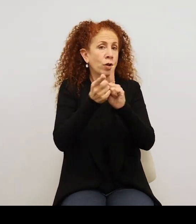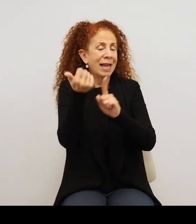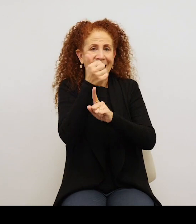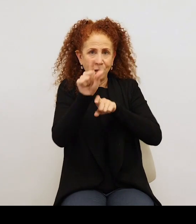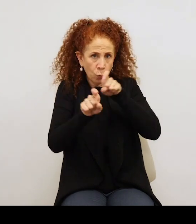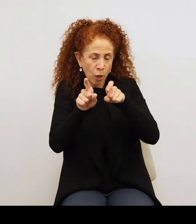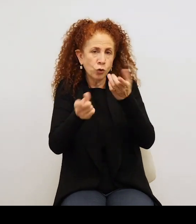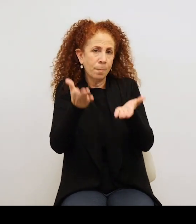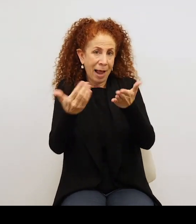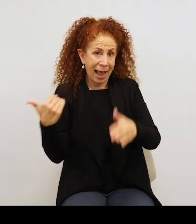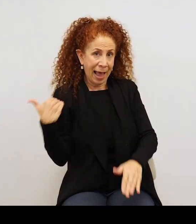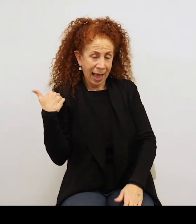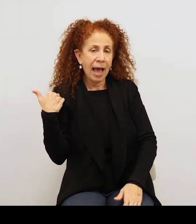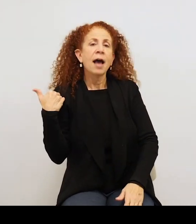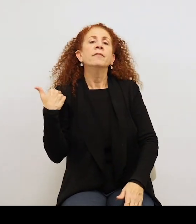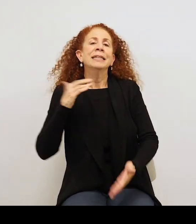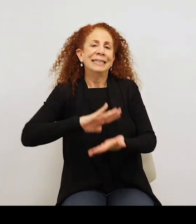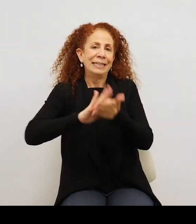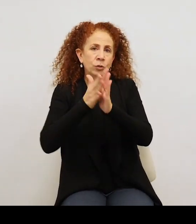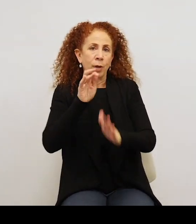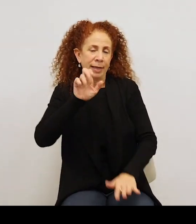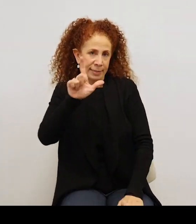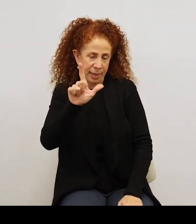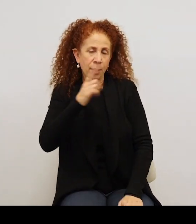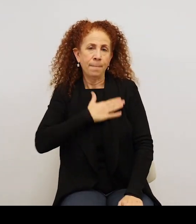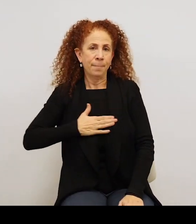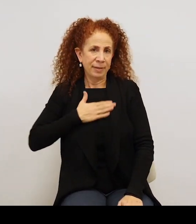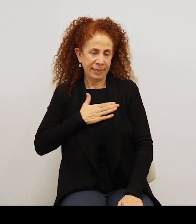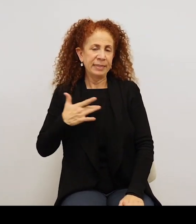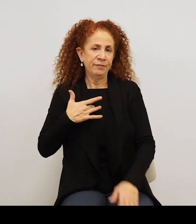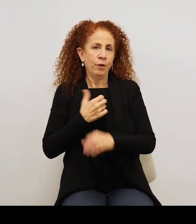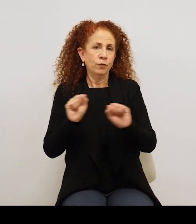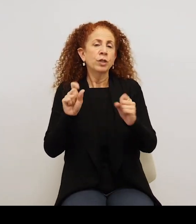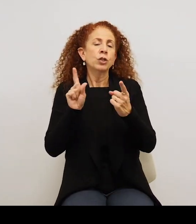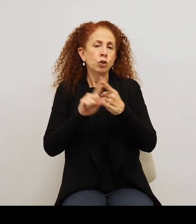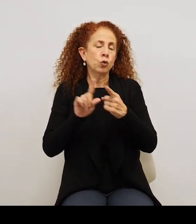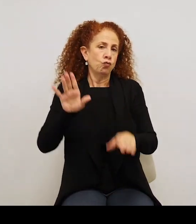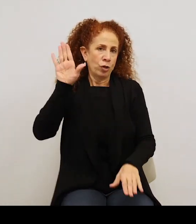that you might have into American Sign Language, so please just feel free to raise your hand.